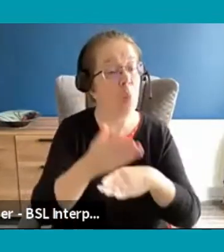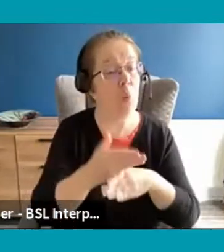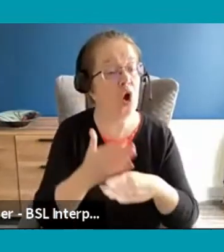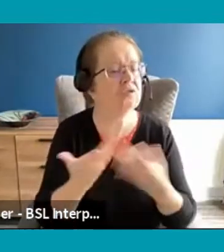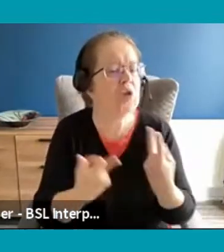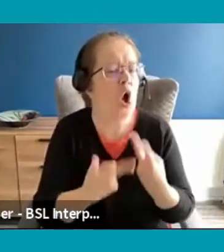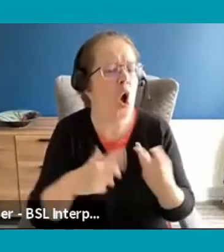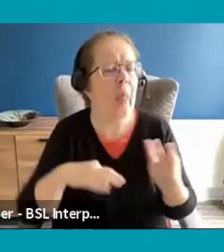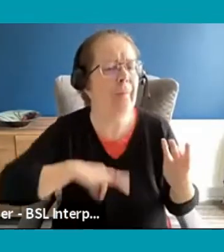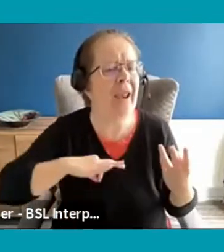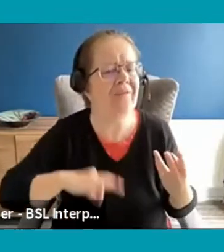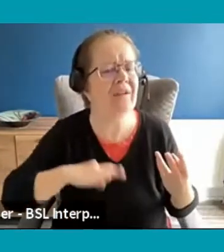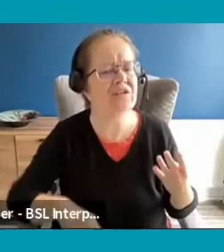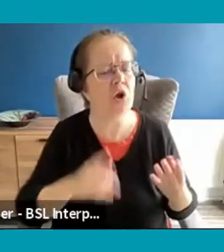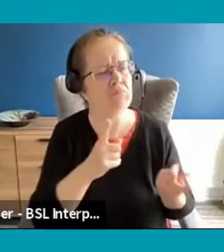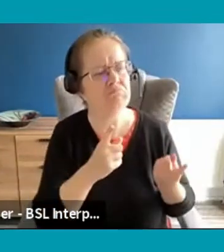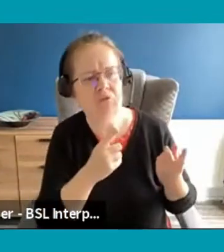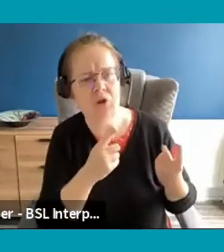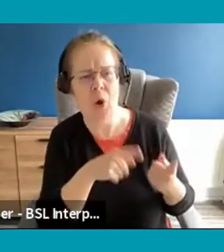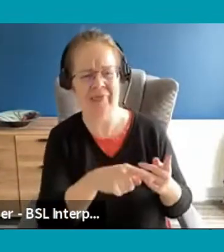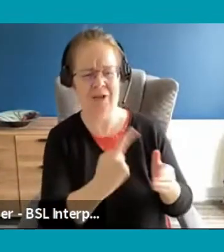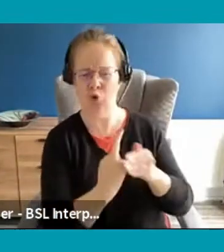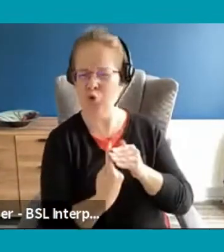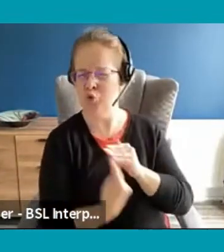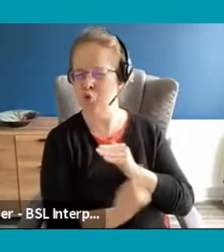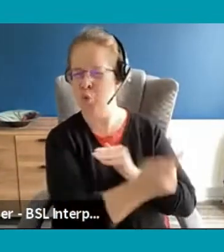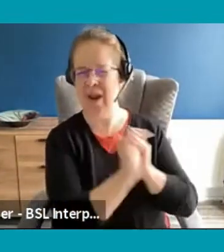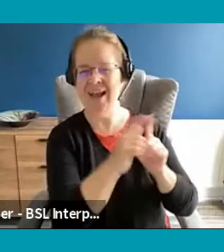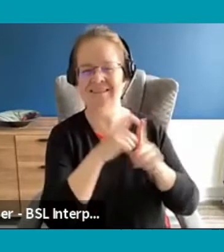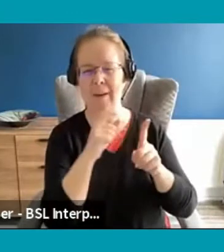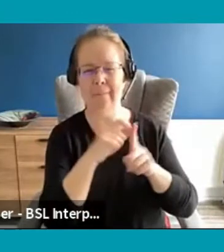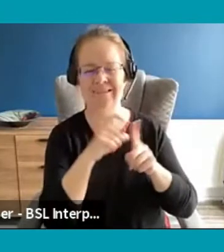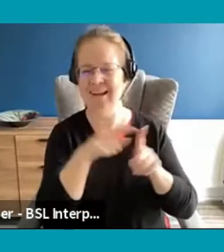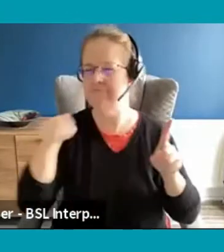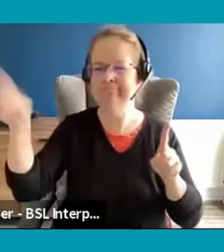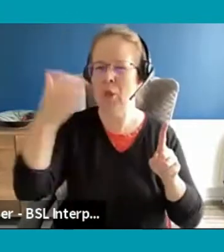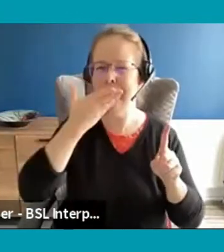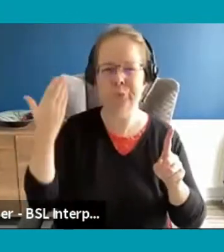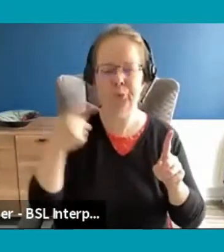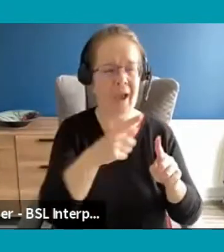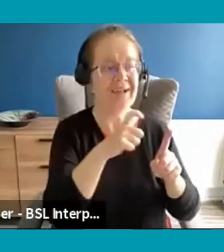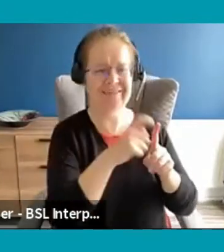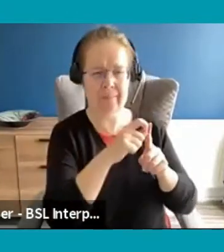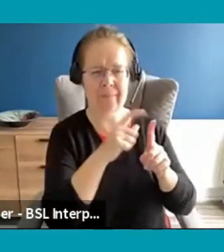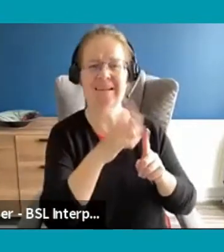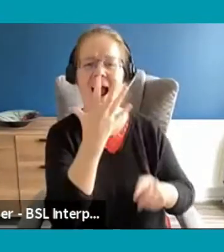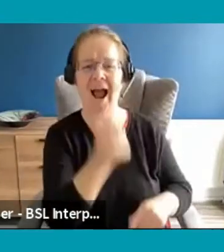You know that you feel is unique to your organization that you would like our candidates to know about?